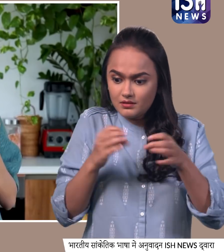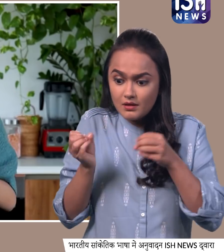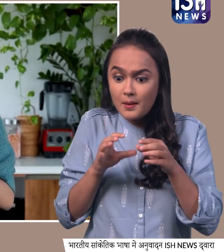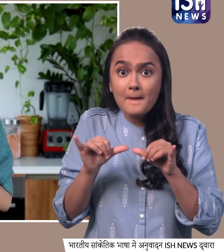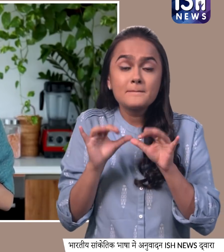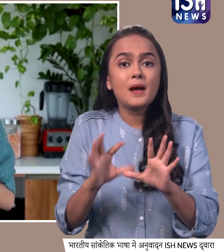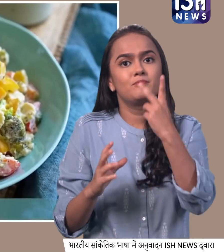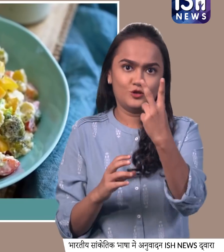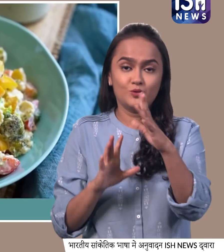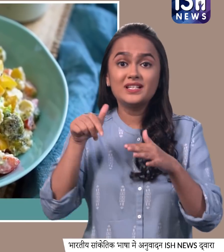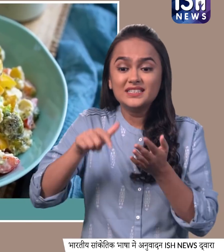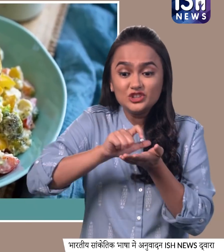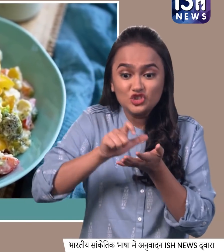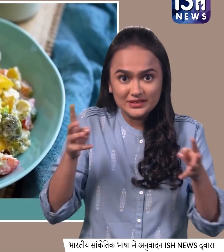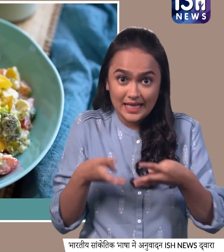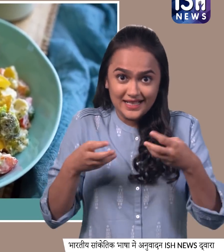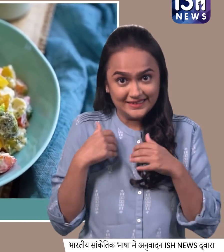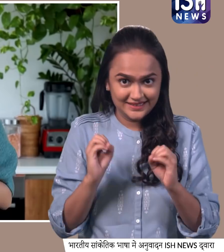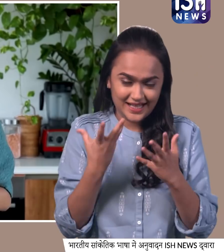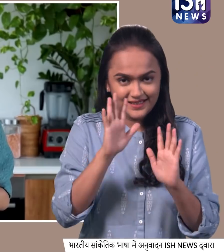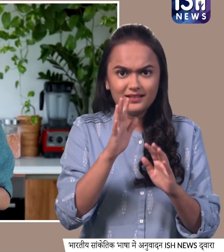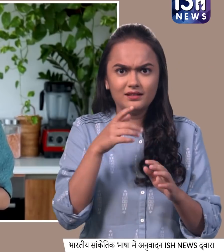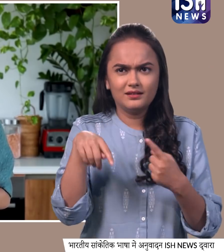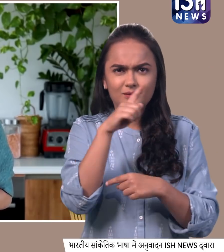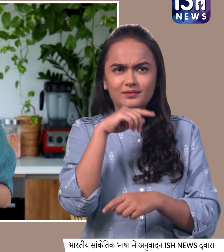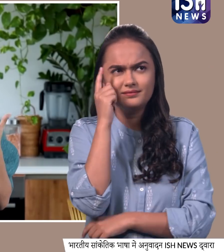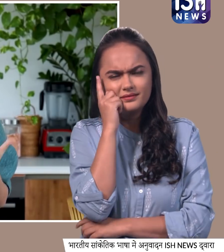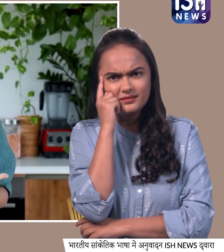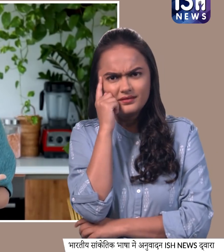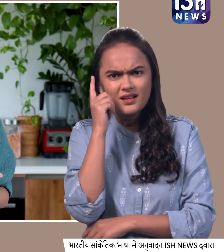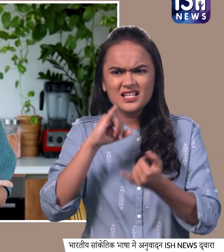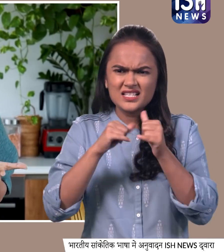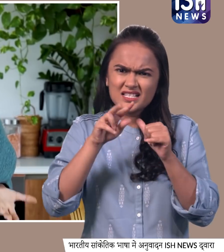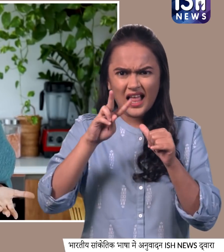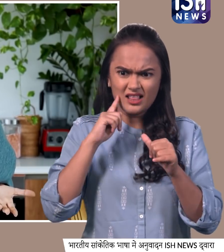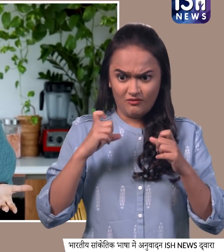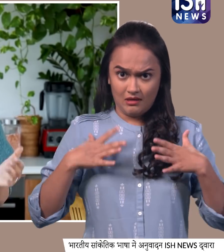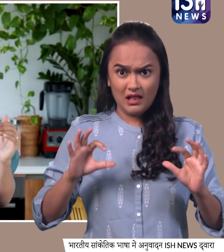We'll start with our cheesy salad You may be thinking - cheese in a Satvic salad?